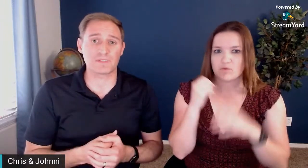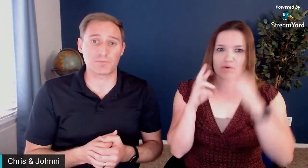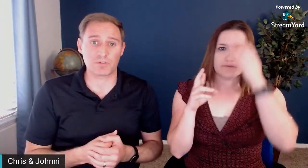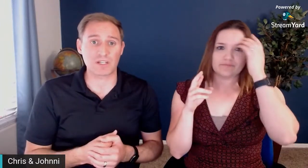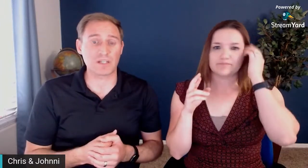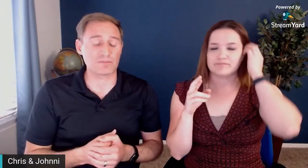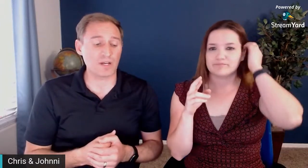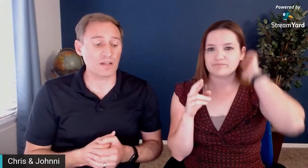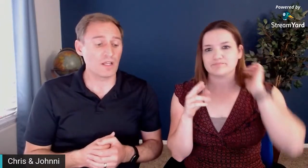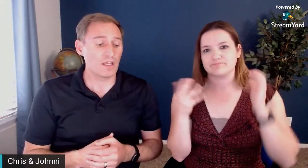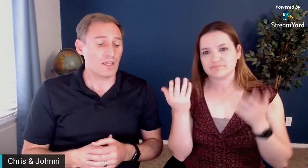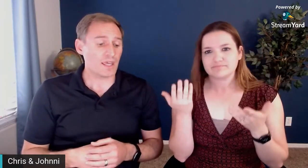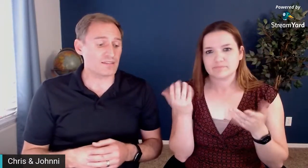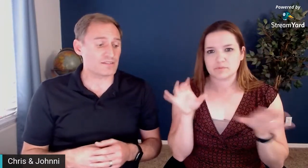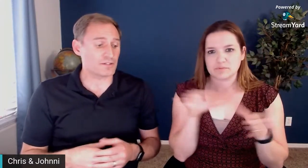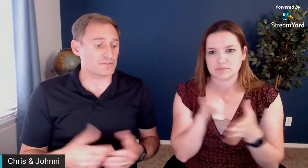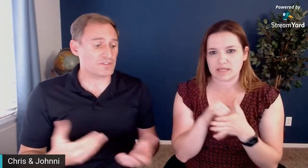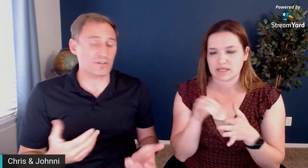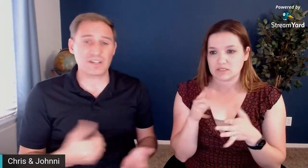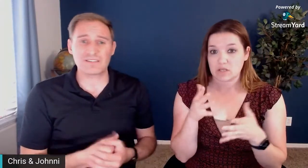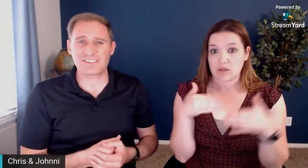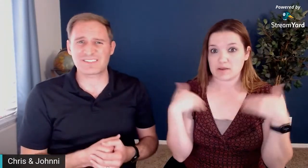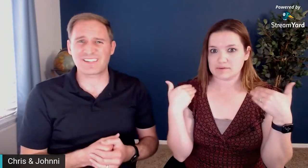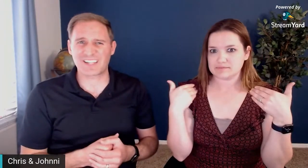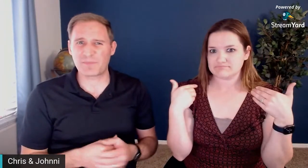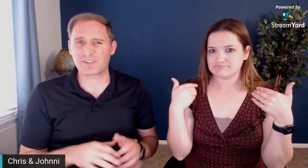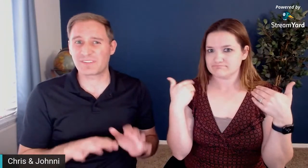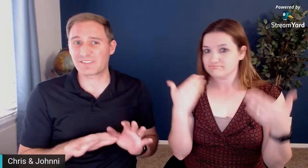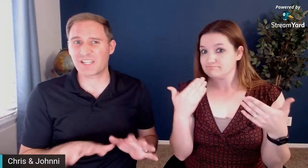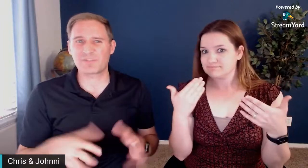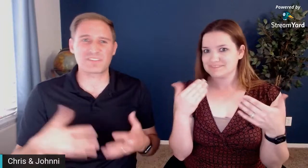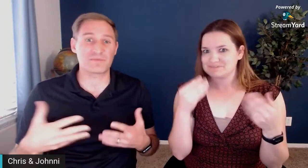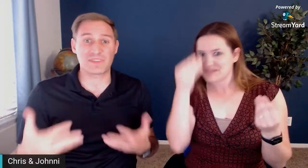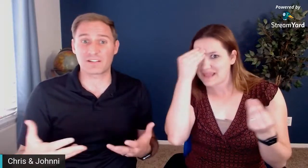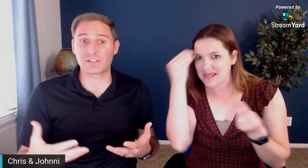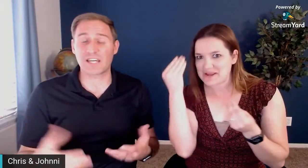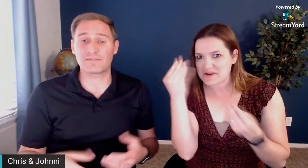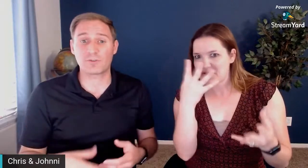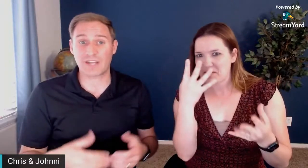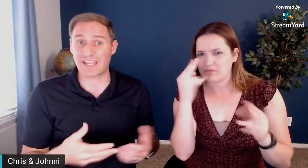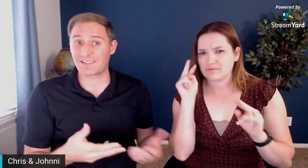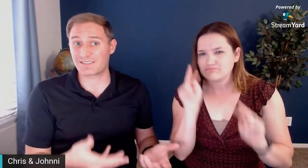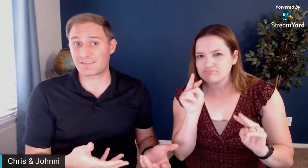lip reading as well and so just go ahead just a couple disclaimers something to look out for and